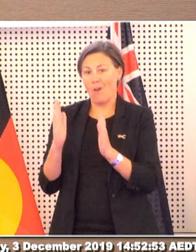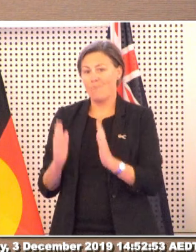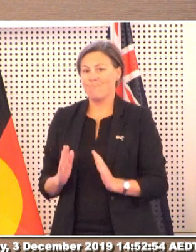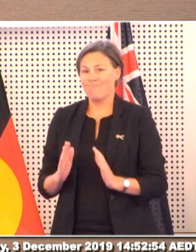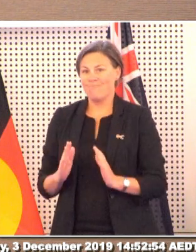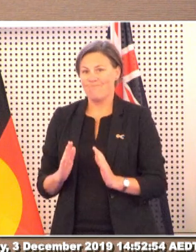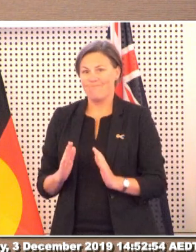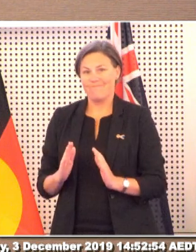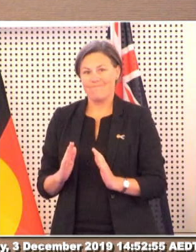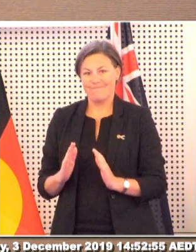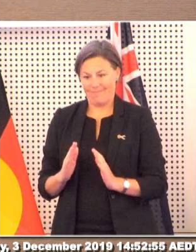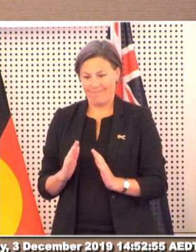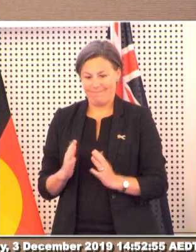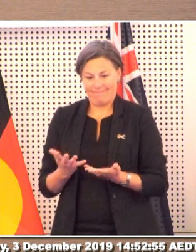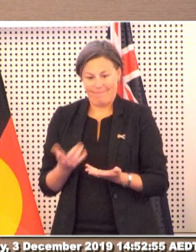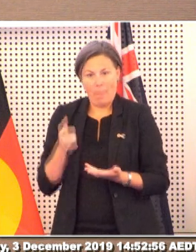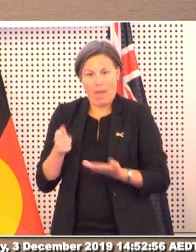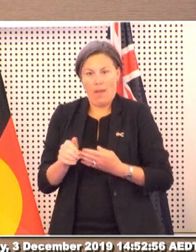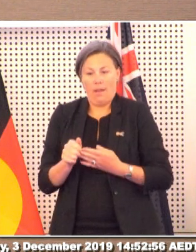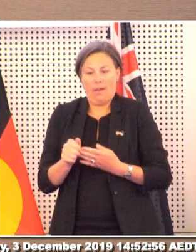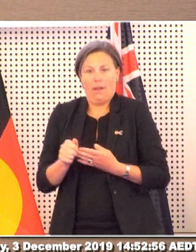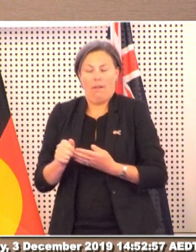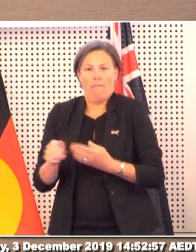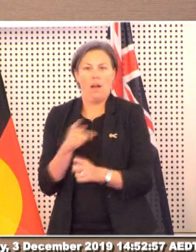violence and abuse in group homes. I mean, wouldn’t you be frustrated?